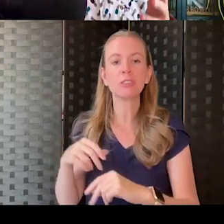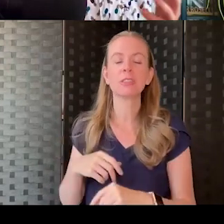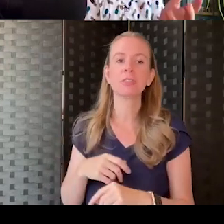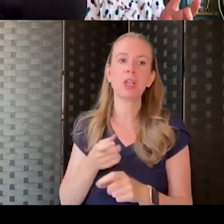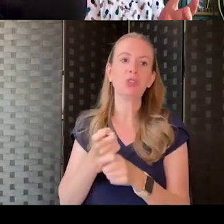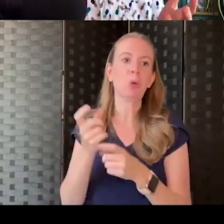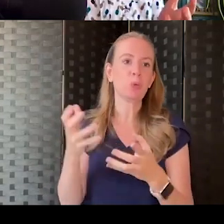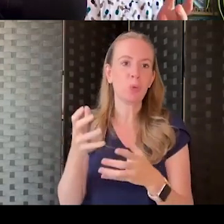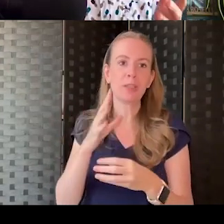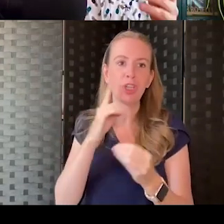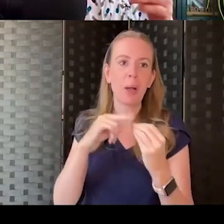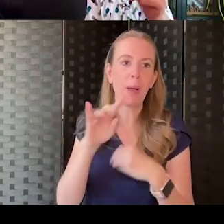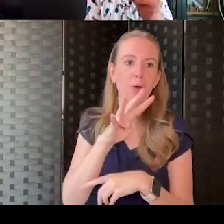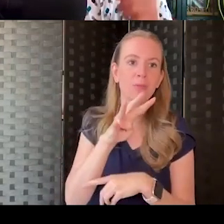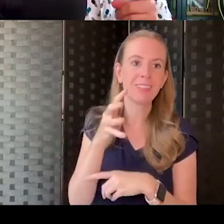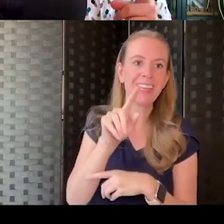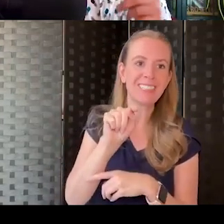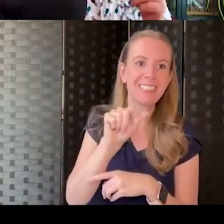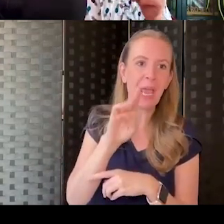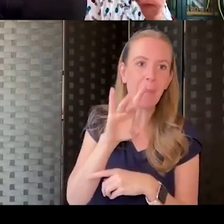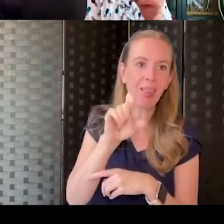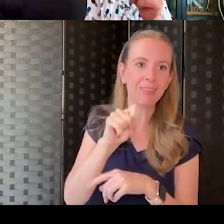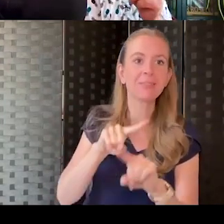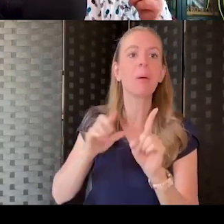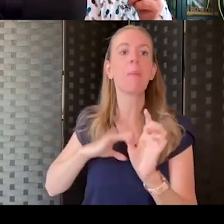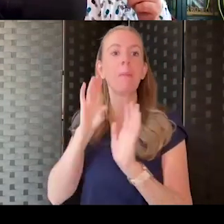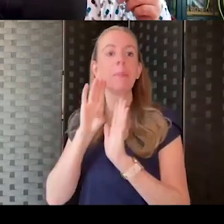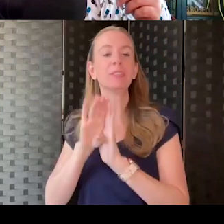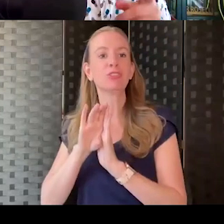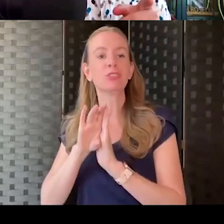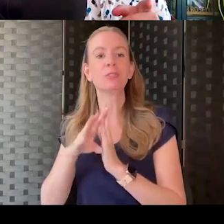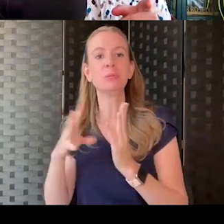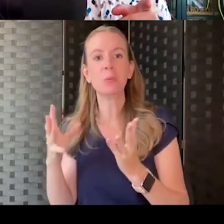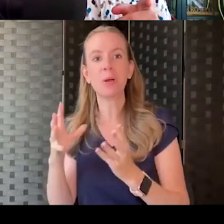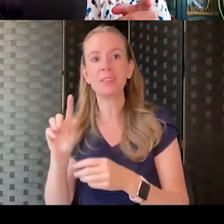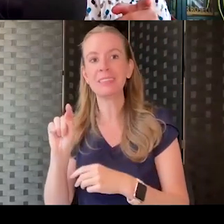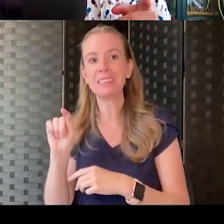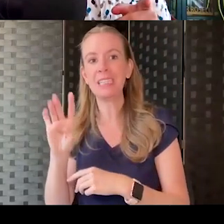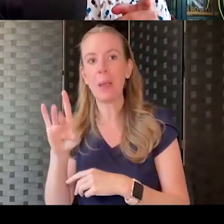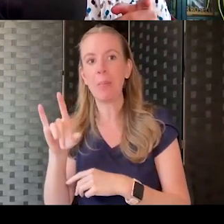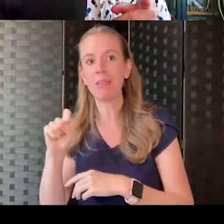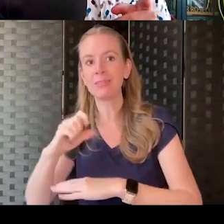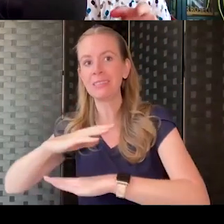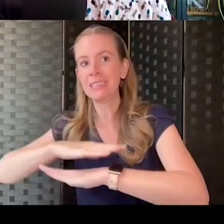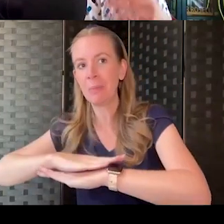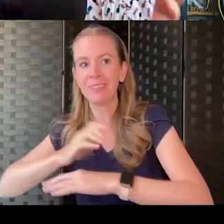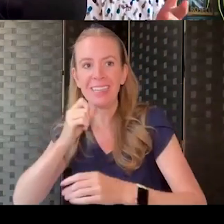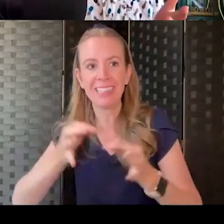it is a talk about tables, and my pictures are... tables. Wait, I didn't explain it well. Tables